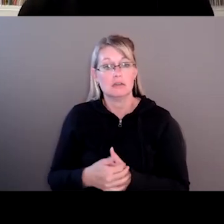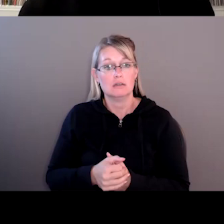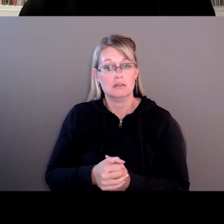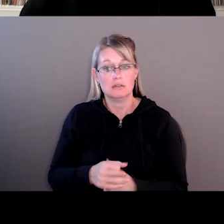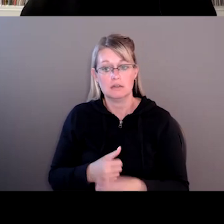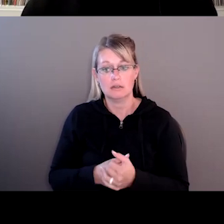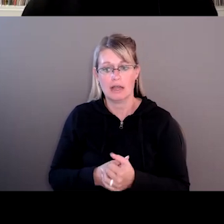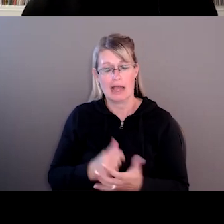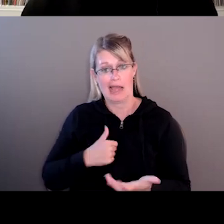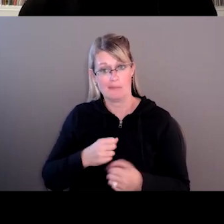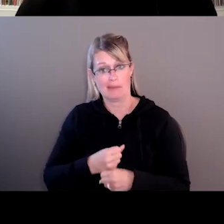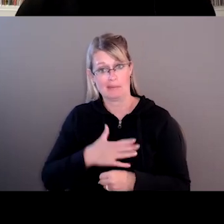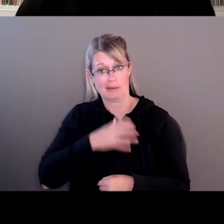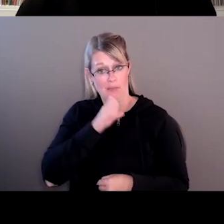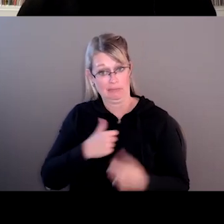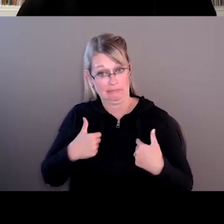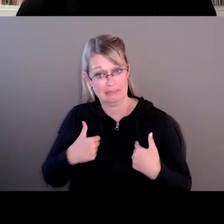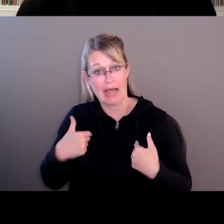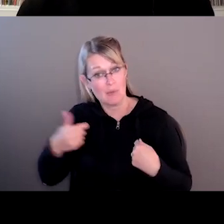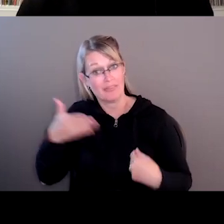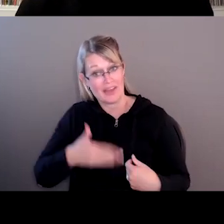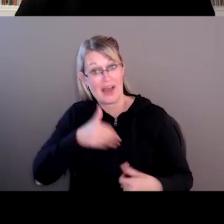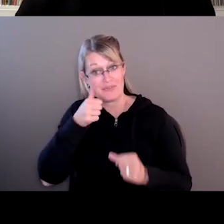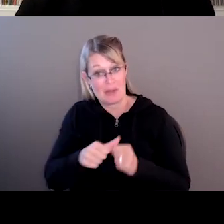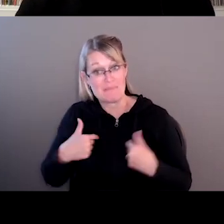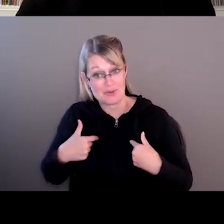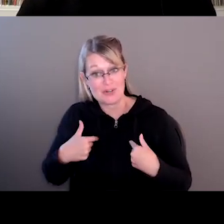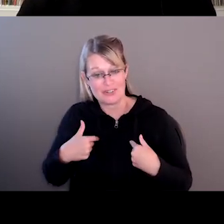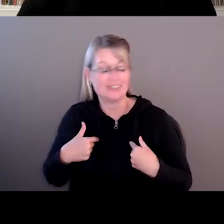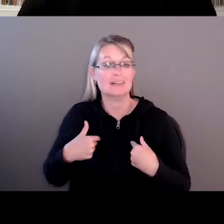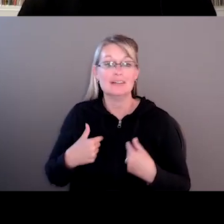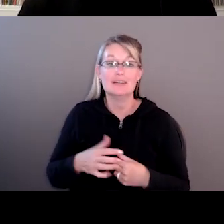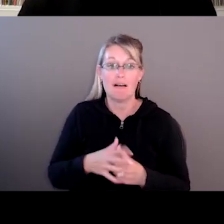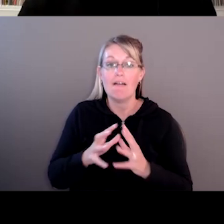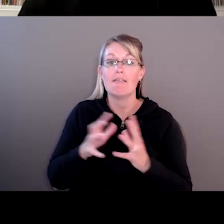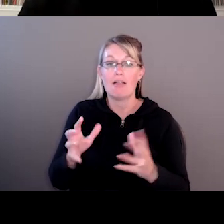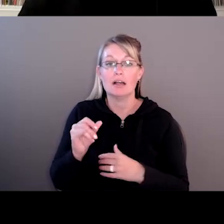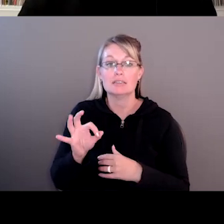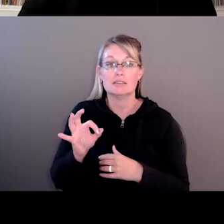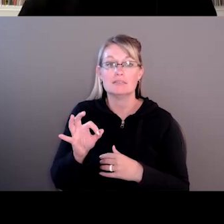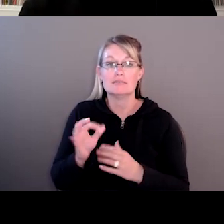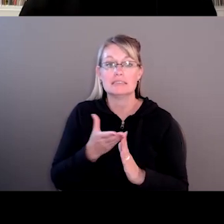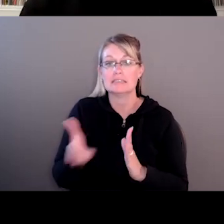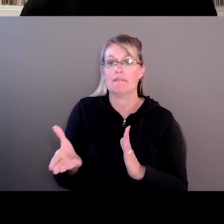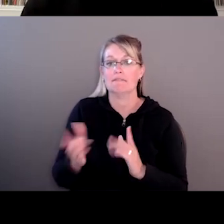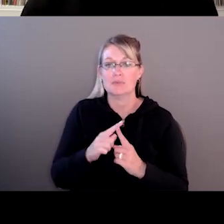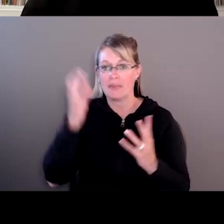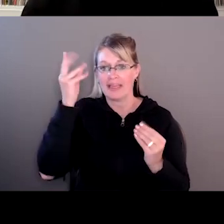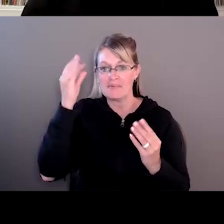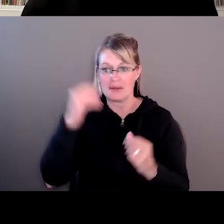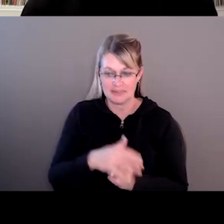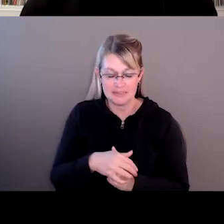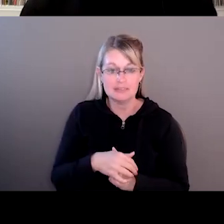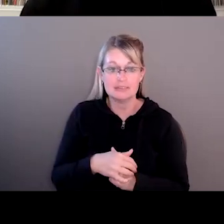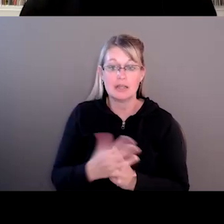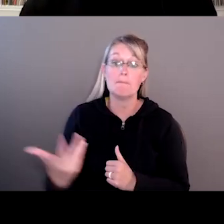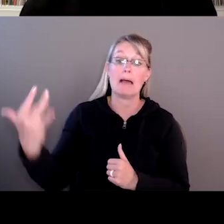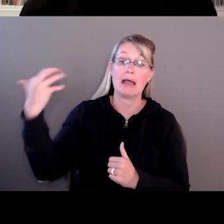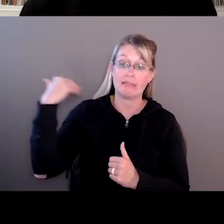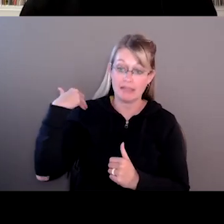myself by saying this, I was there, I remember it. There was a lot of stuff to consider back then,